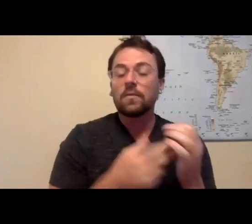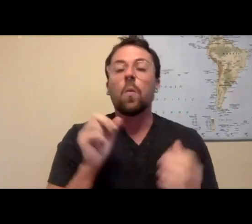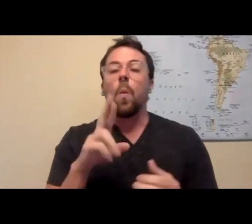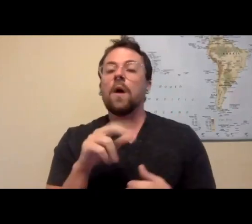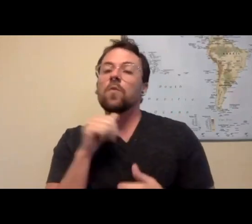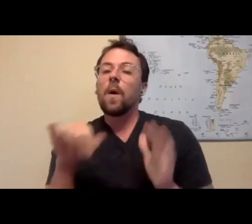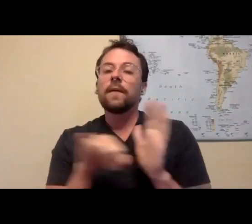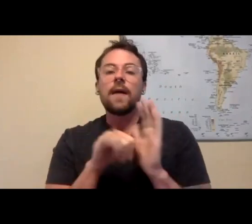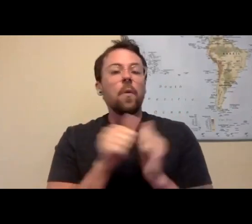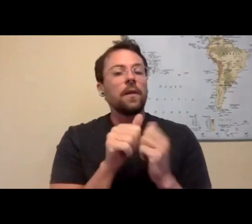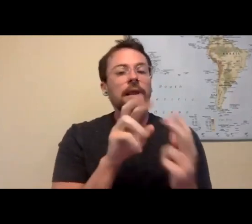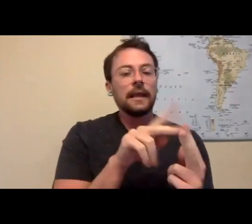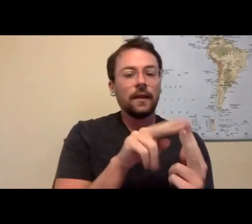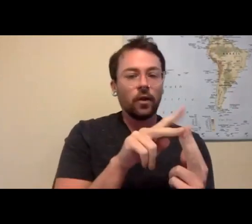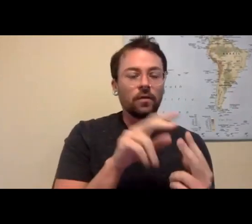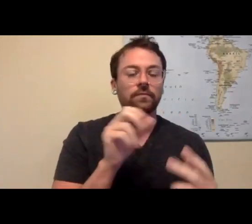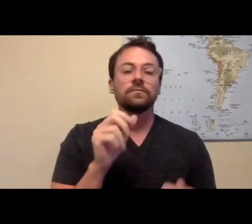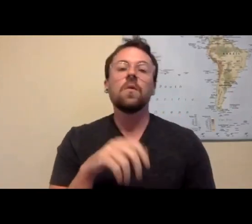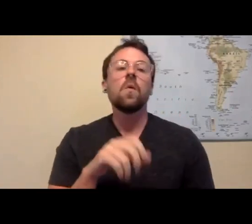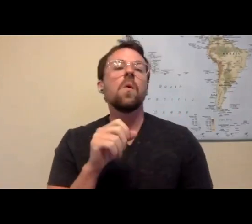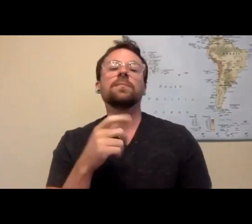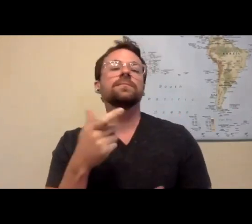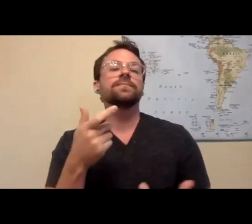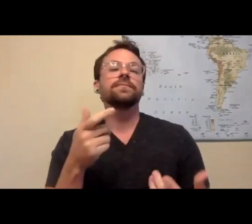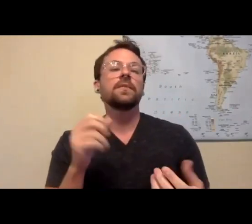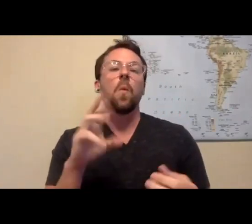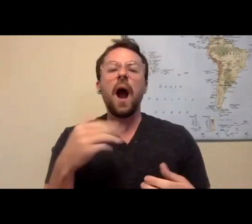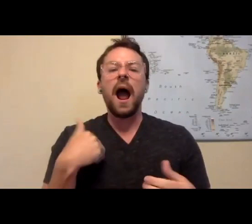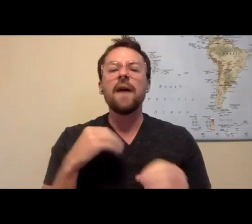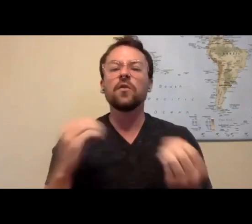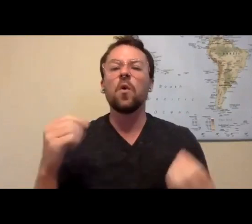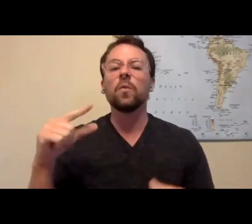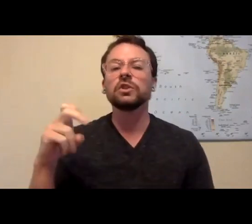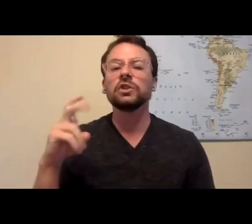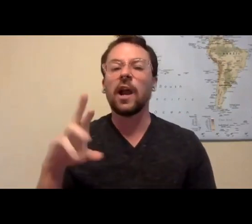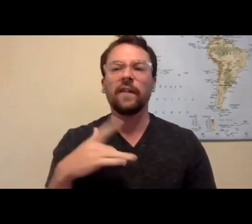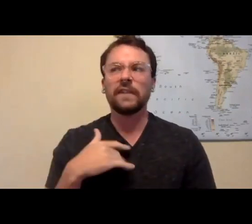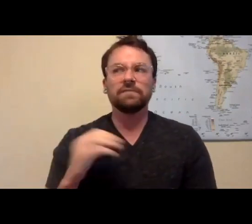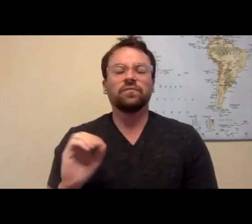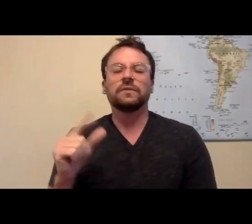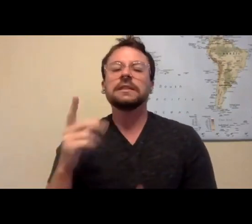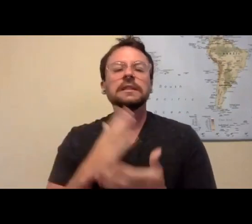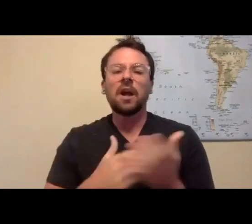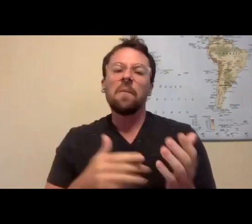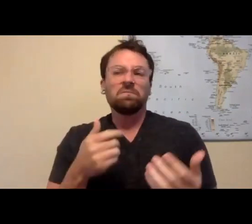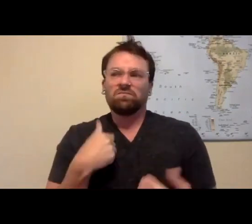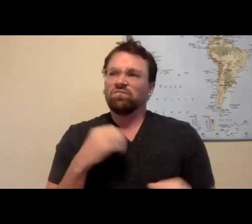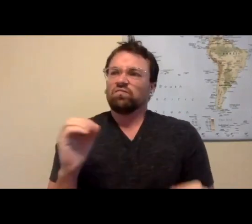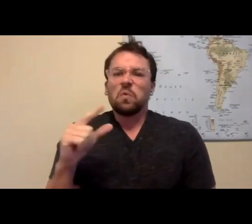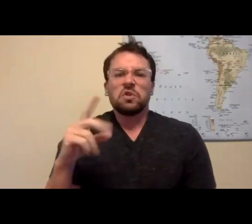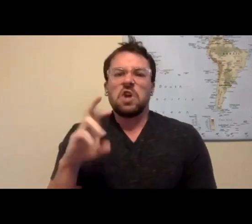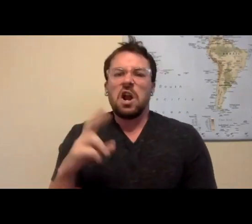So a non binary person can identify with both or they may not identify with either.